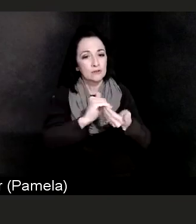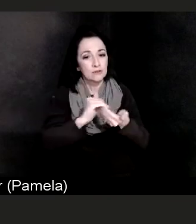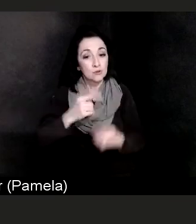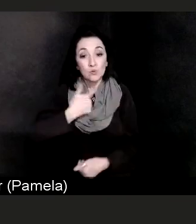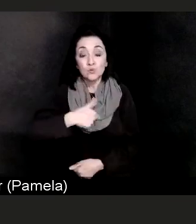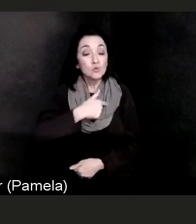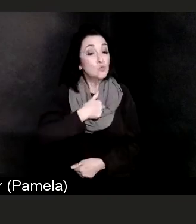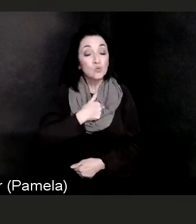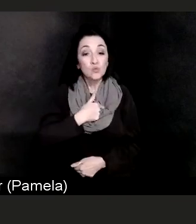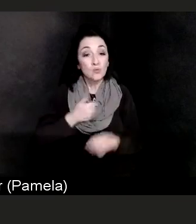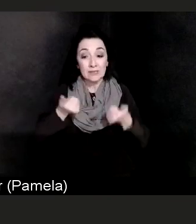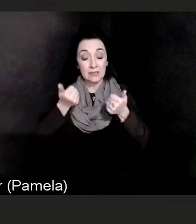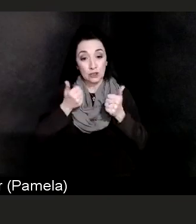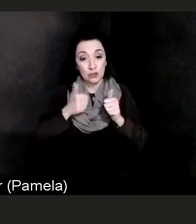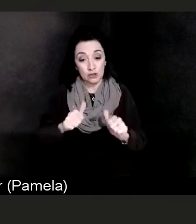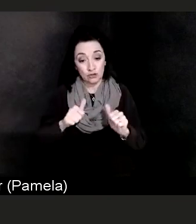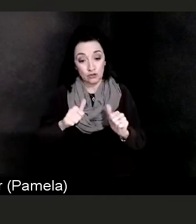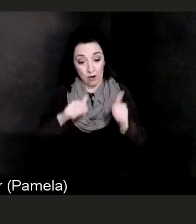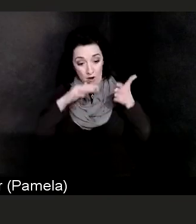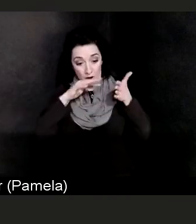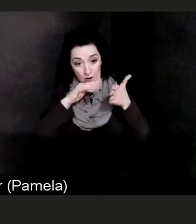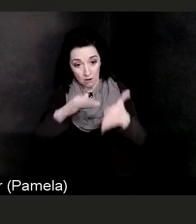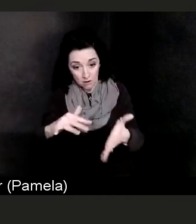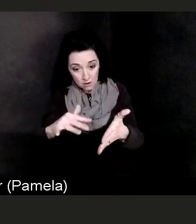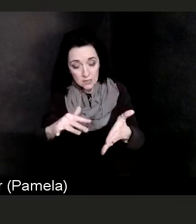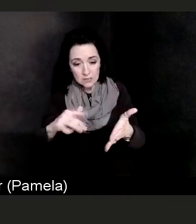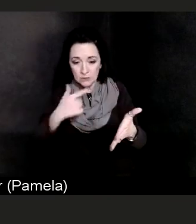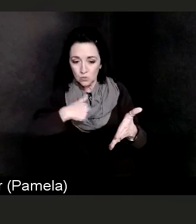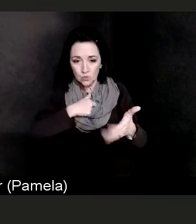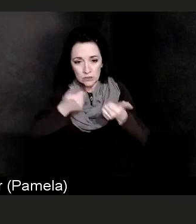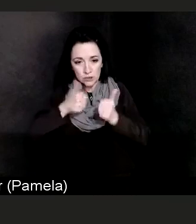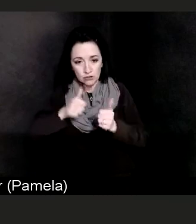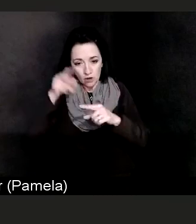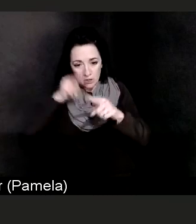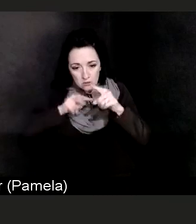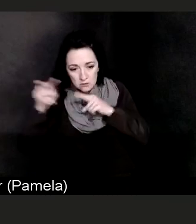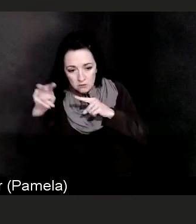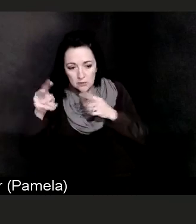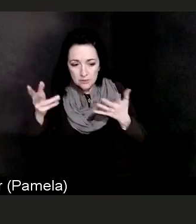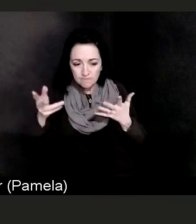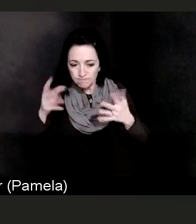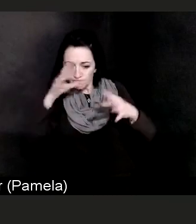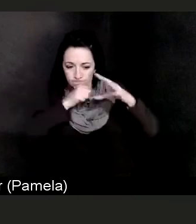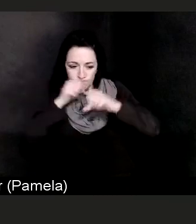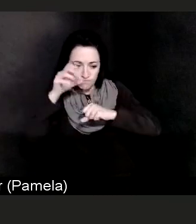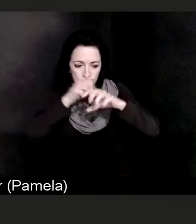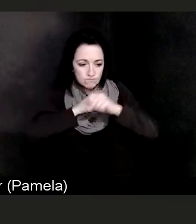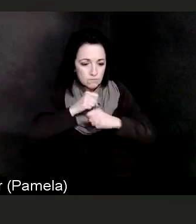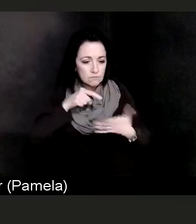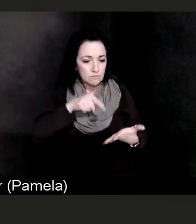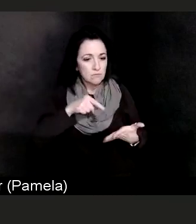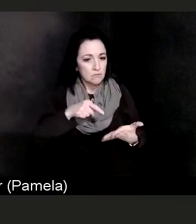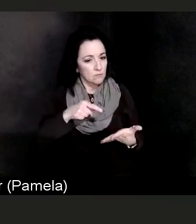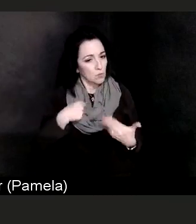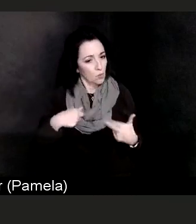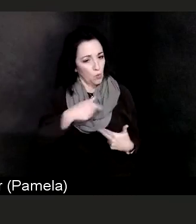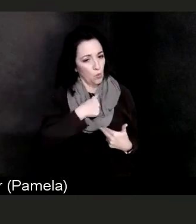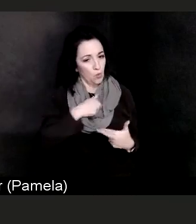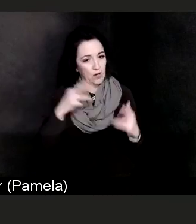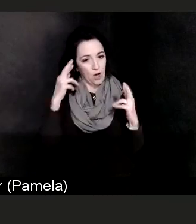Because it is a good probability that very soon these United States of America, where, you know,